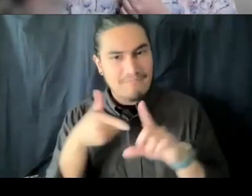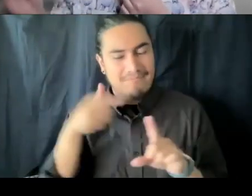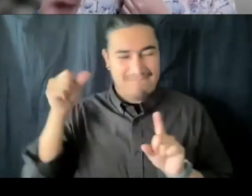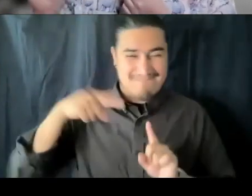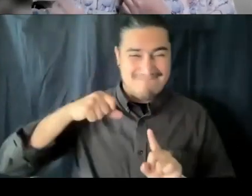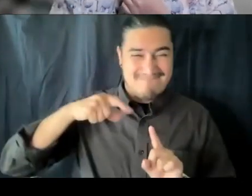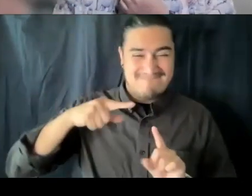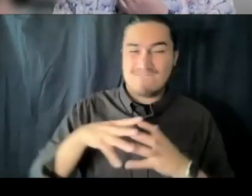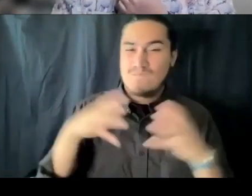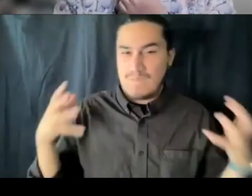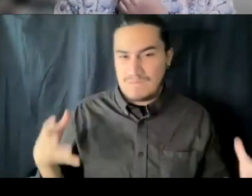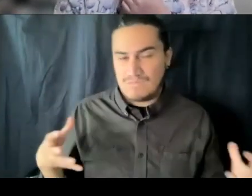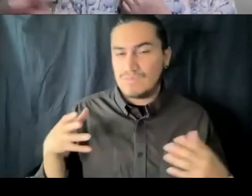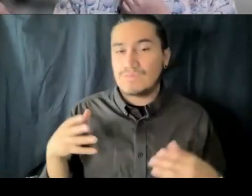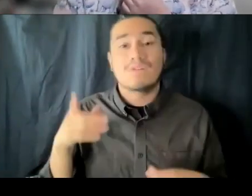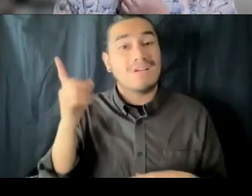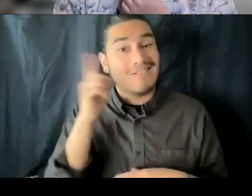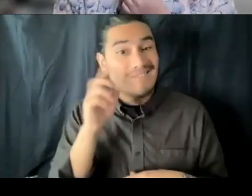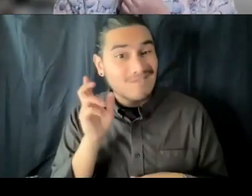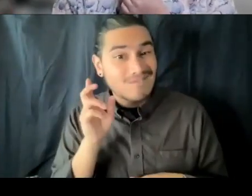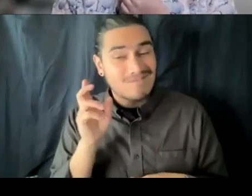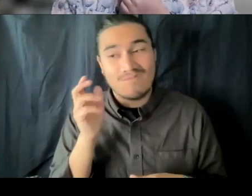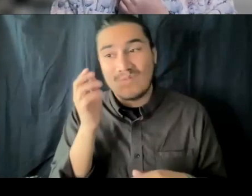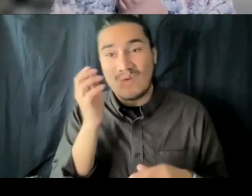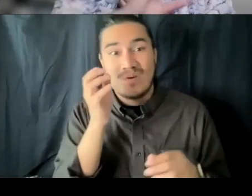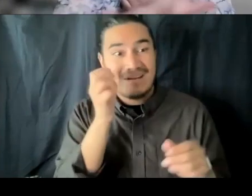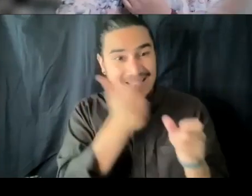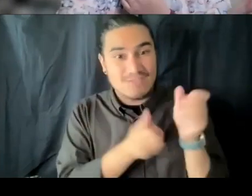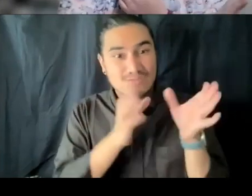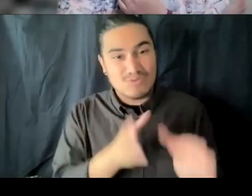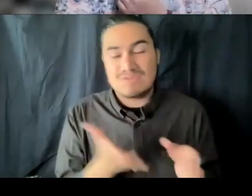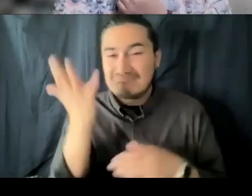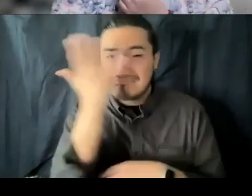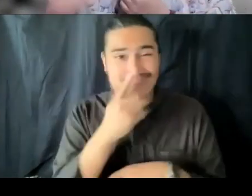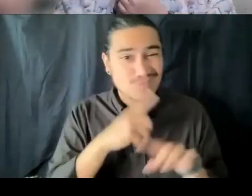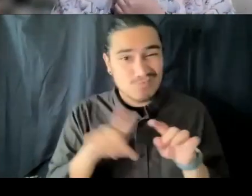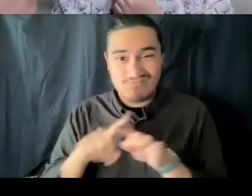And it looks different for different people. Some people are more sensitive to sound